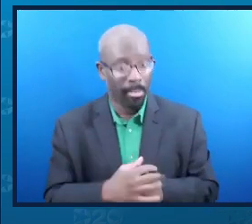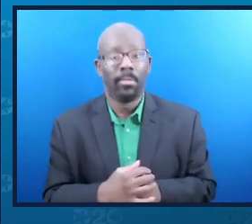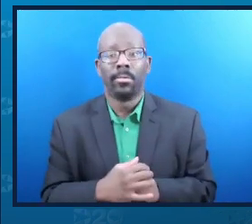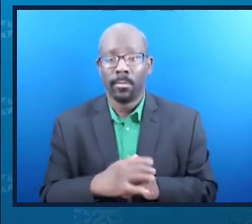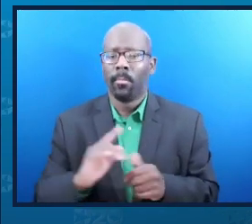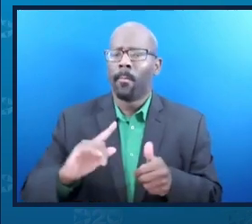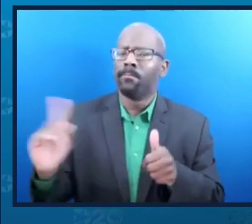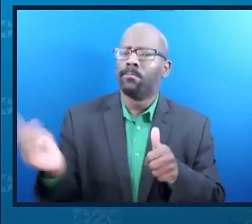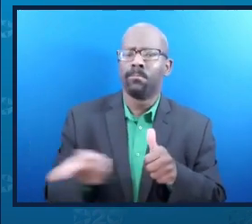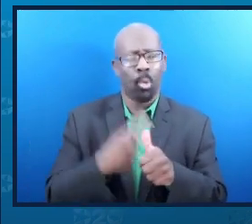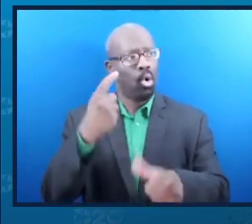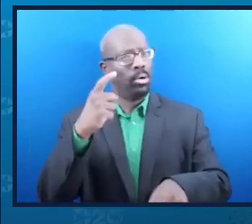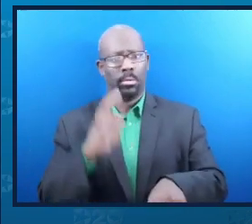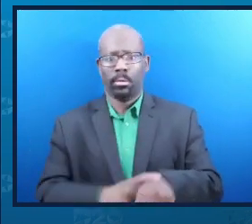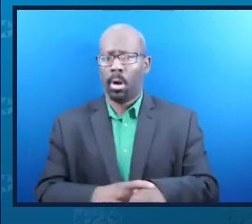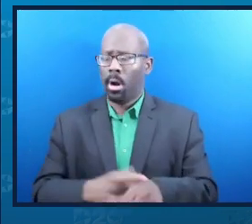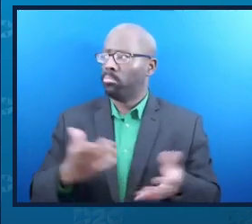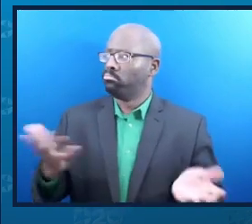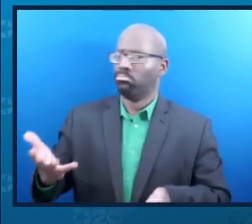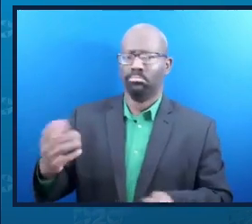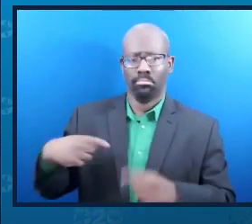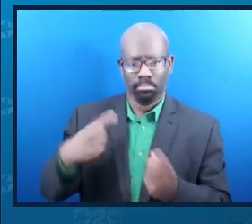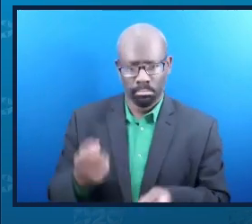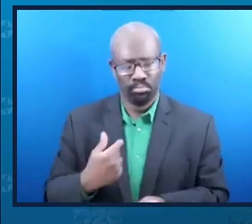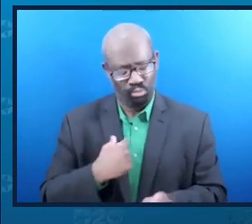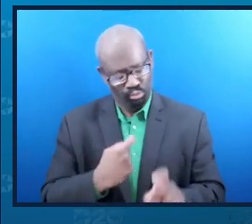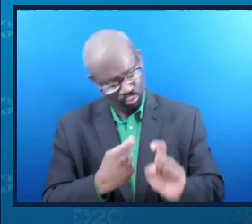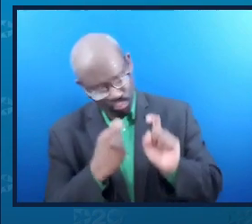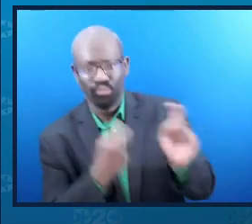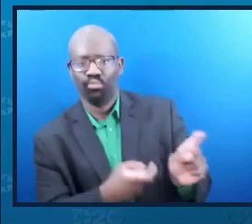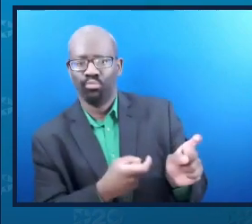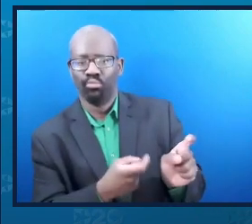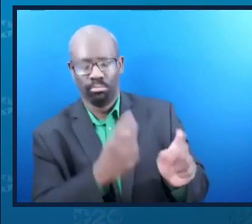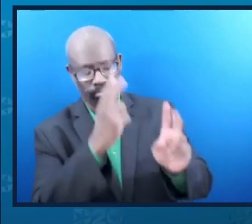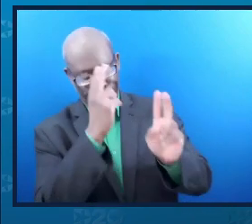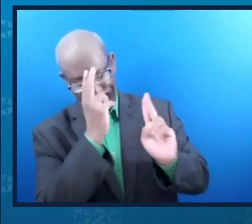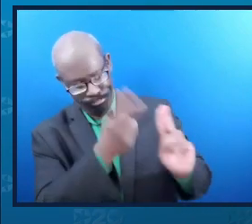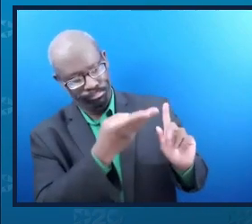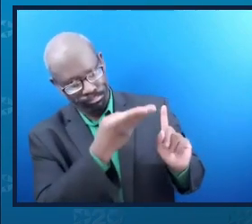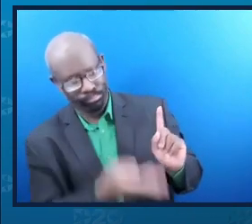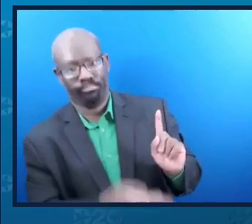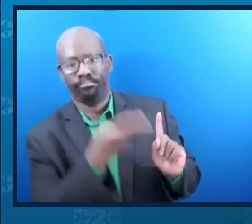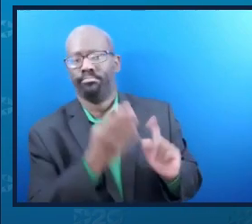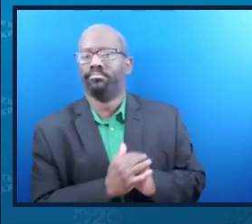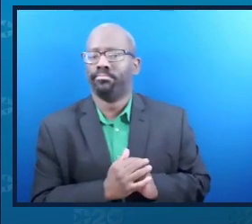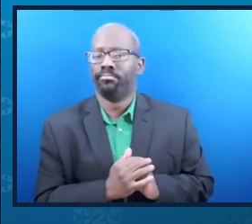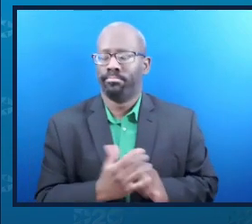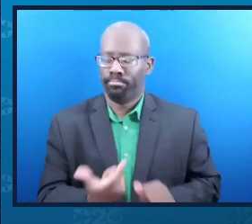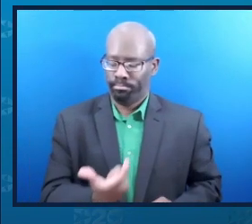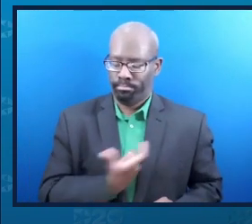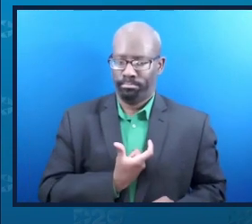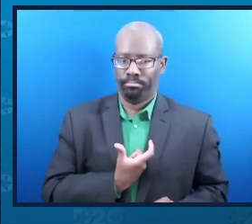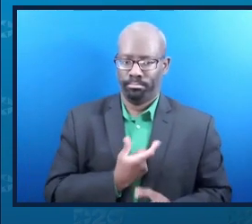AND FOR THE FIRST AND ONLY TIME IN MY PRESIDENCY WILL BEE THOUGH